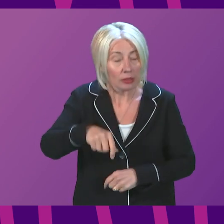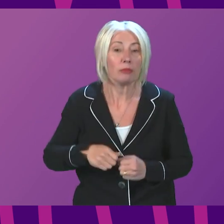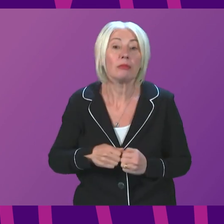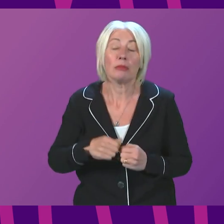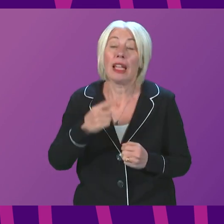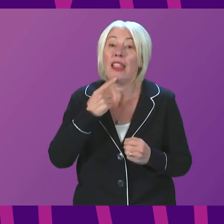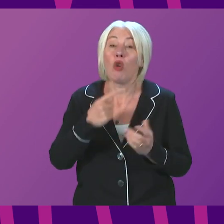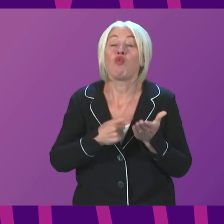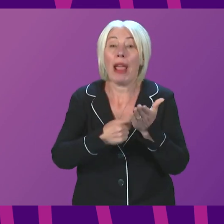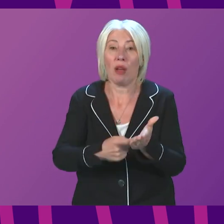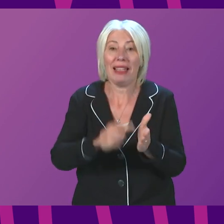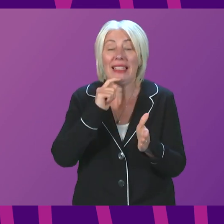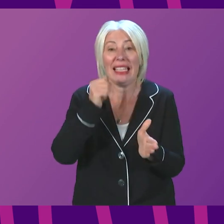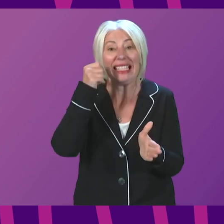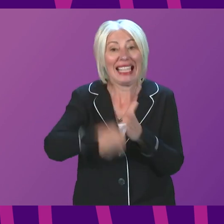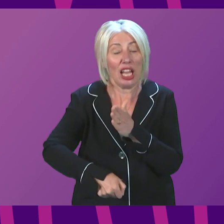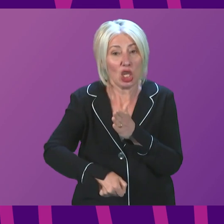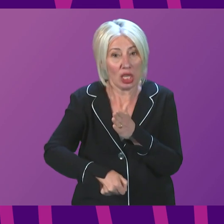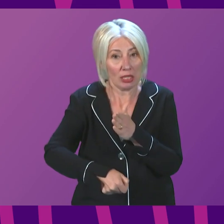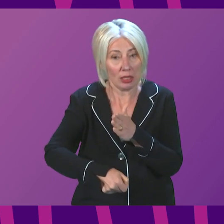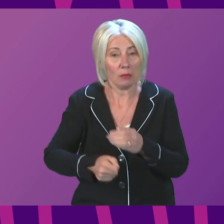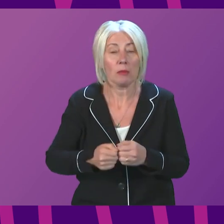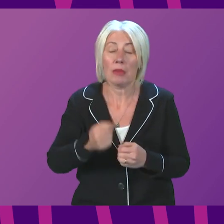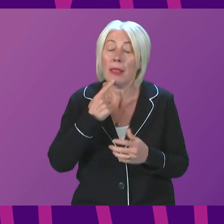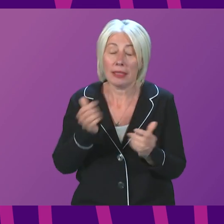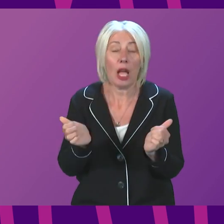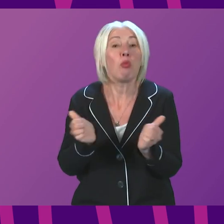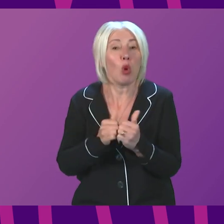the sanction that it considered was appropriate in this case.